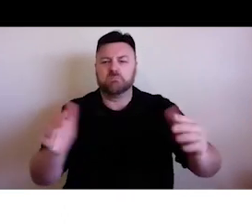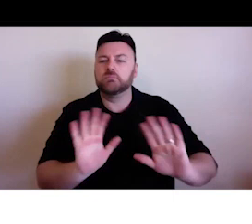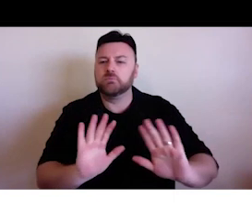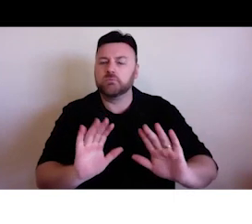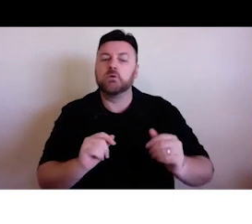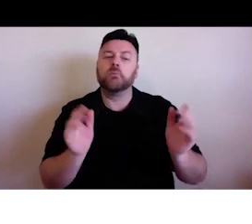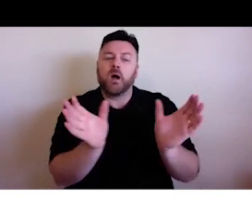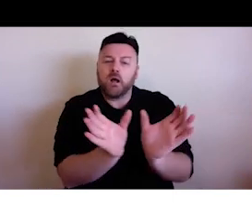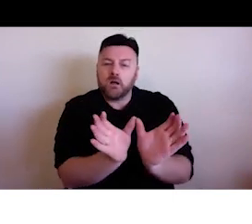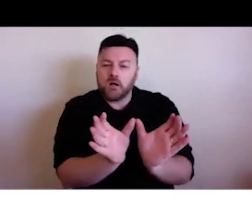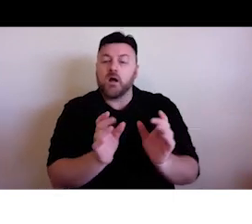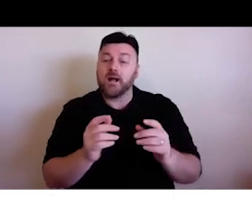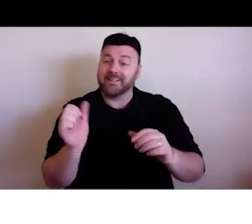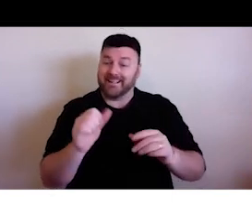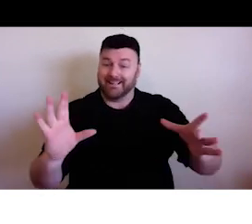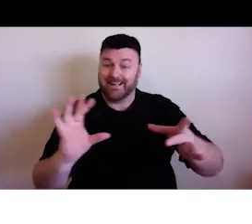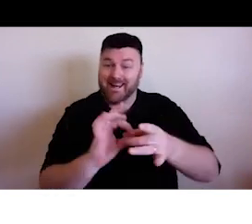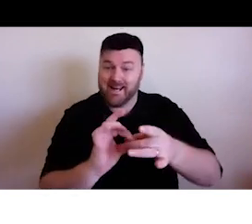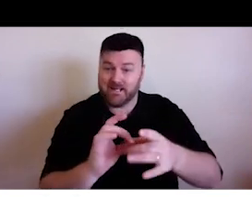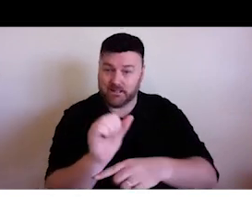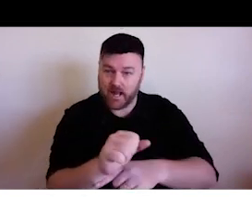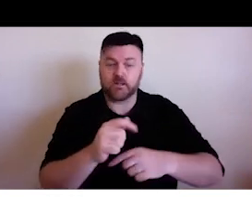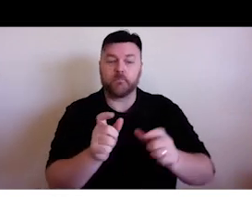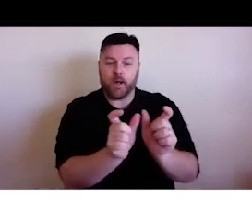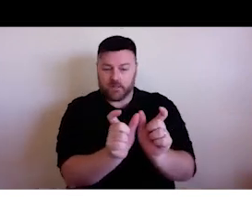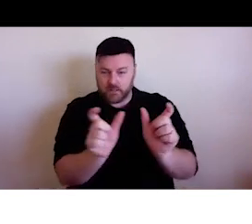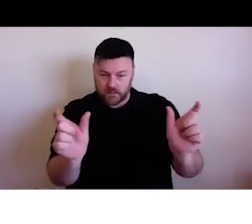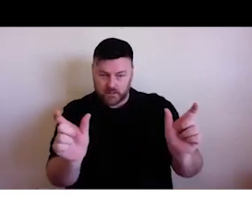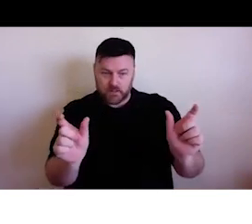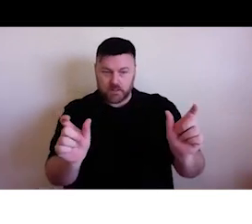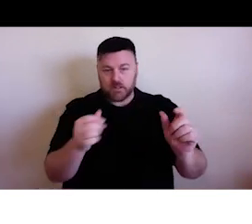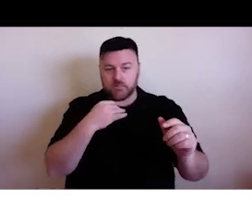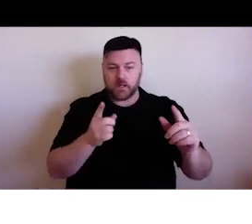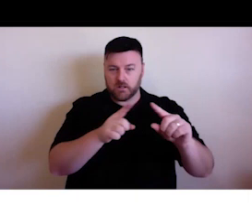fact, to link them together in a continuous circuit called "the